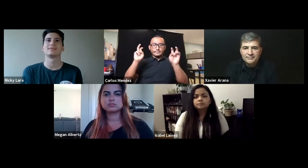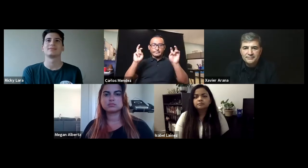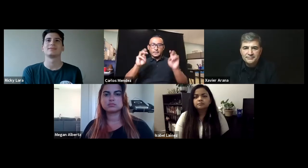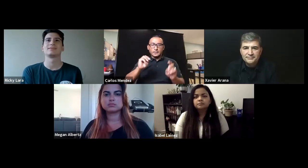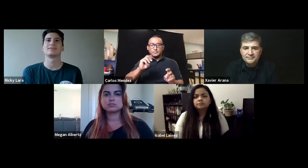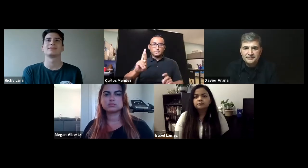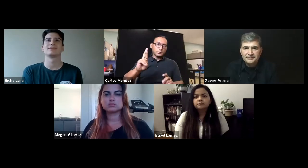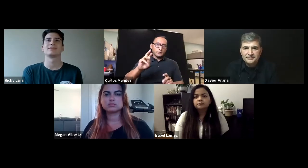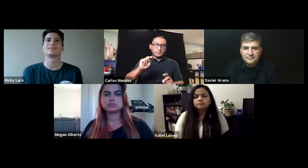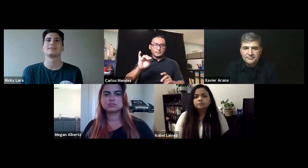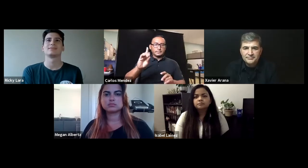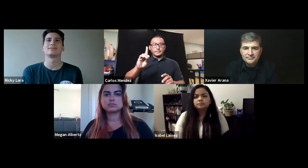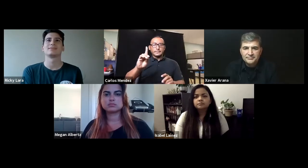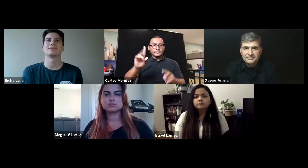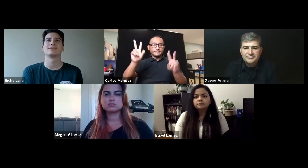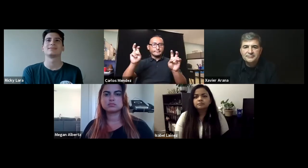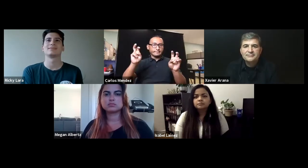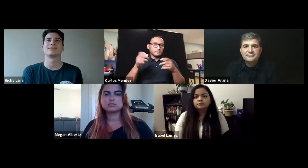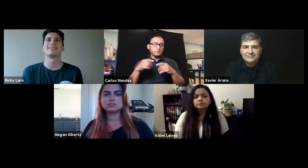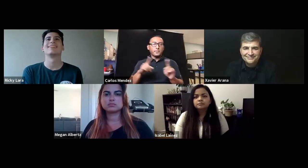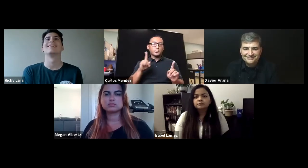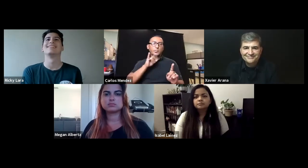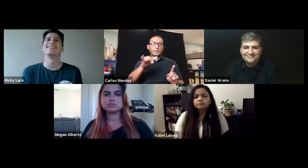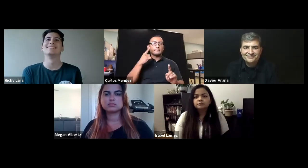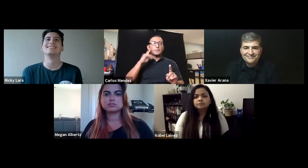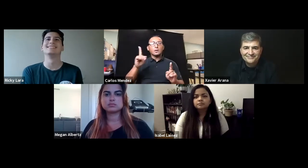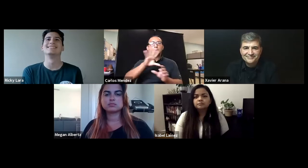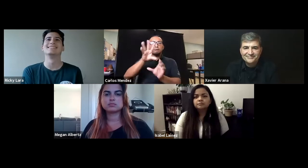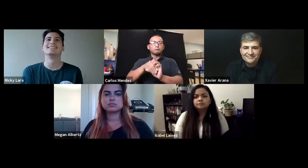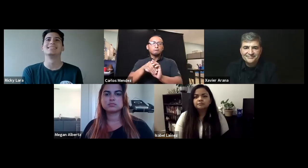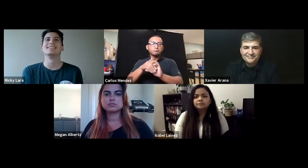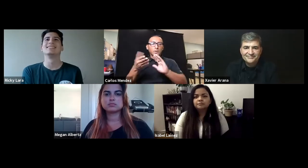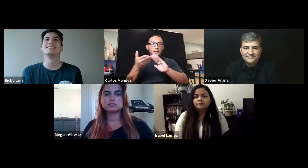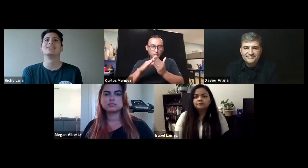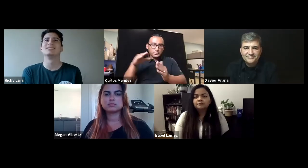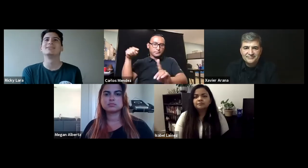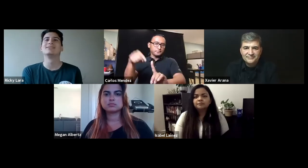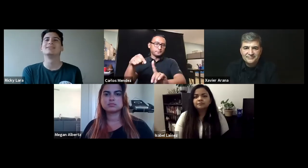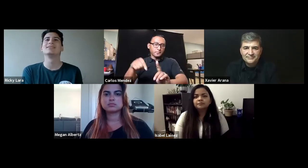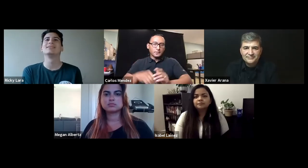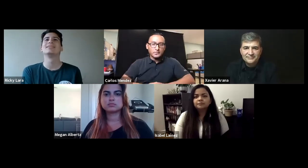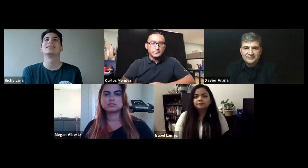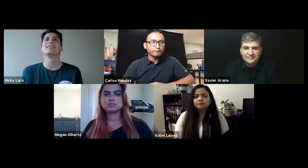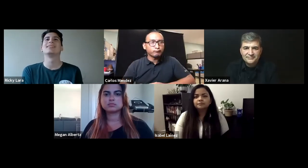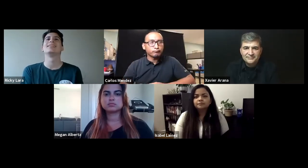And during my time at NTID, I got an award from the senate